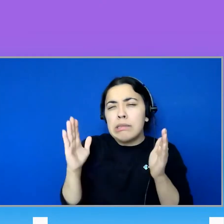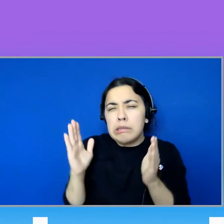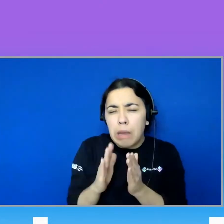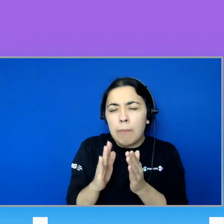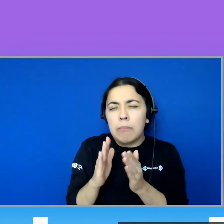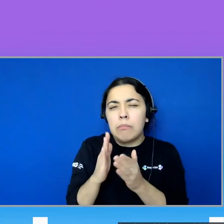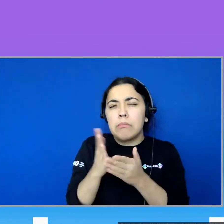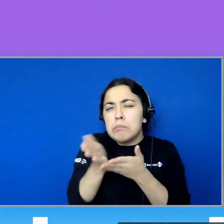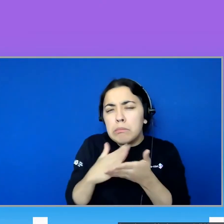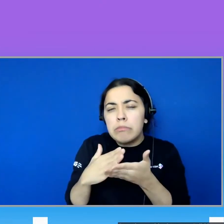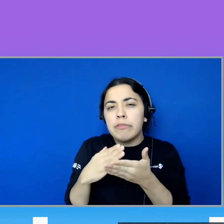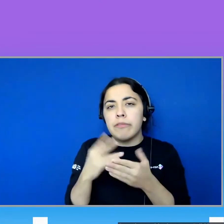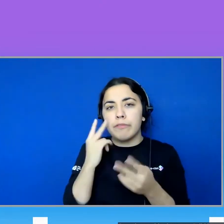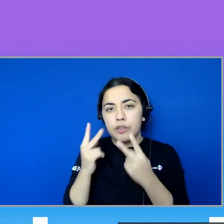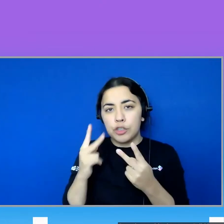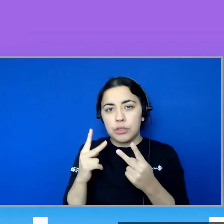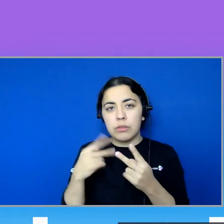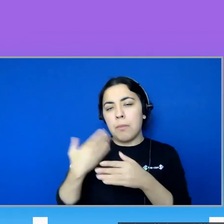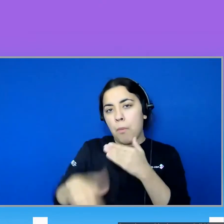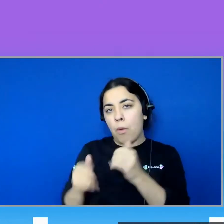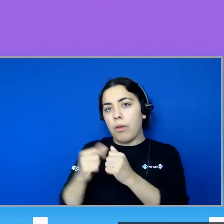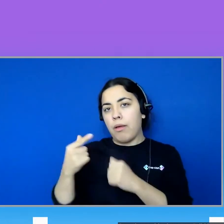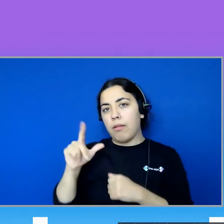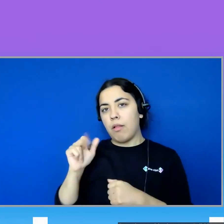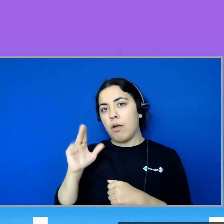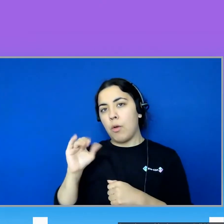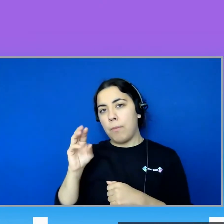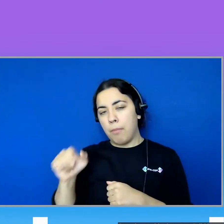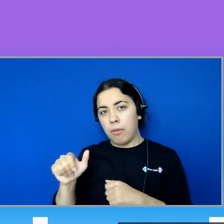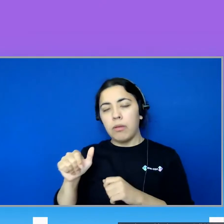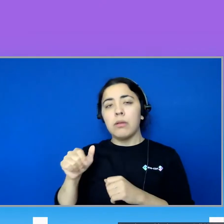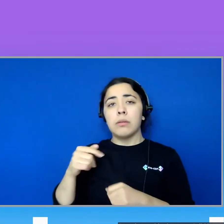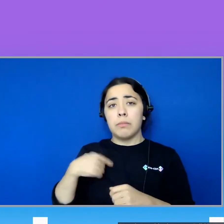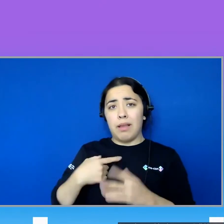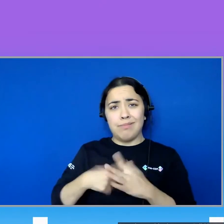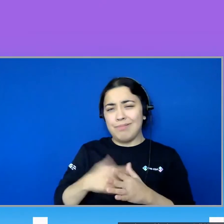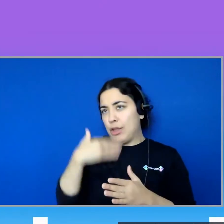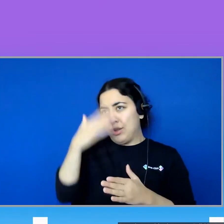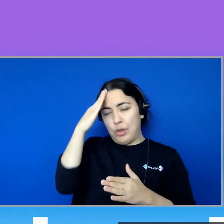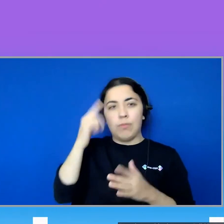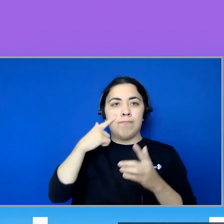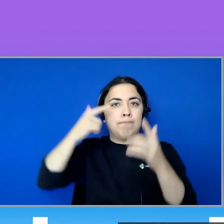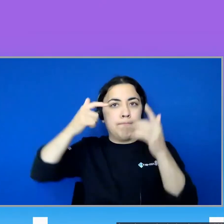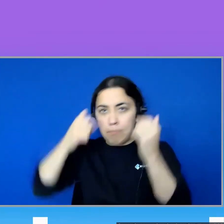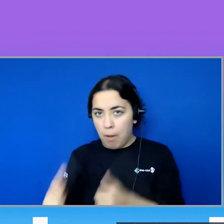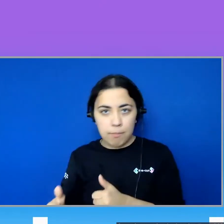apparent from the very beginning that I would lose my sight. So